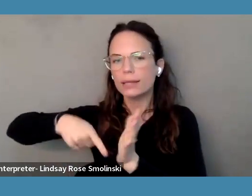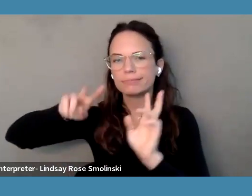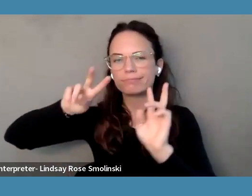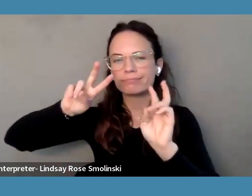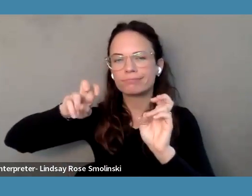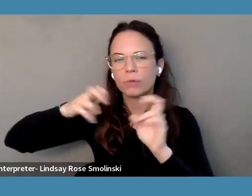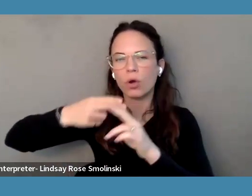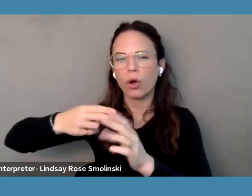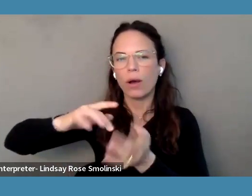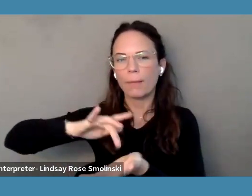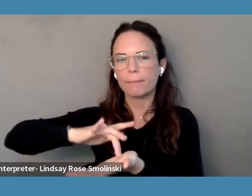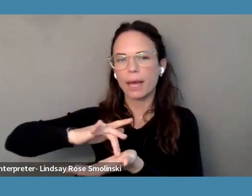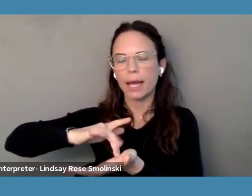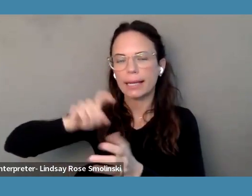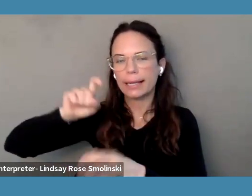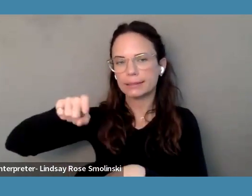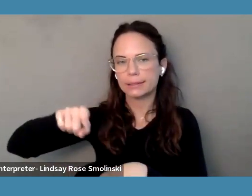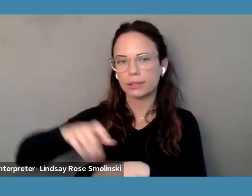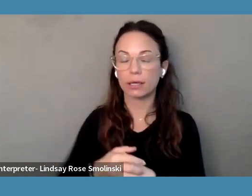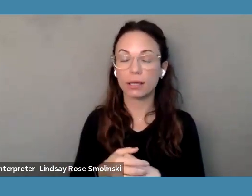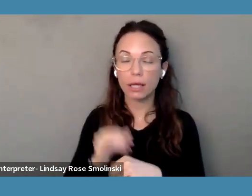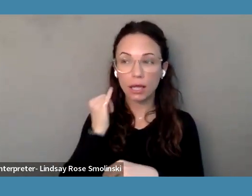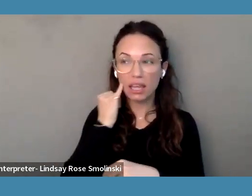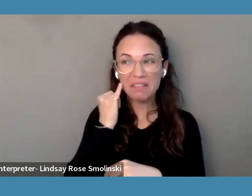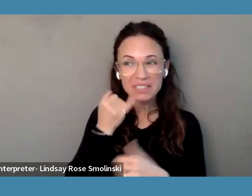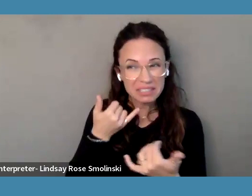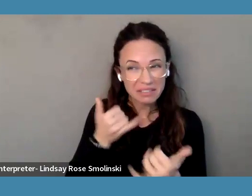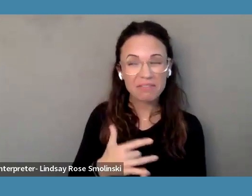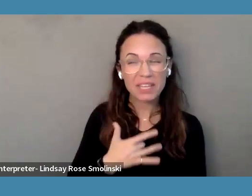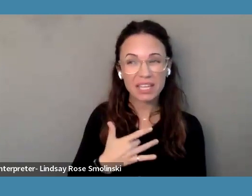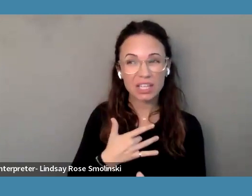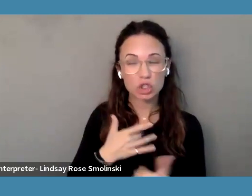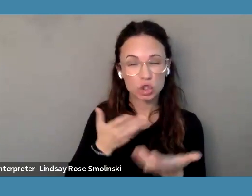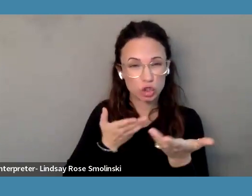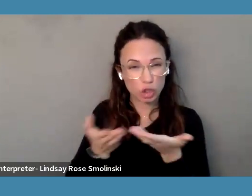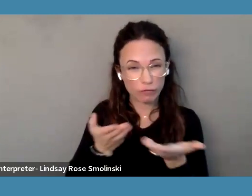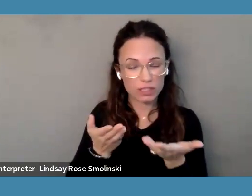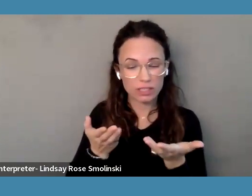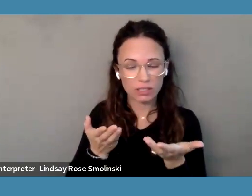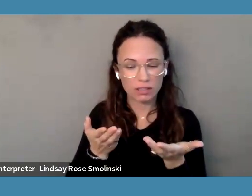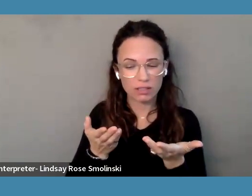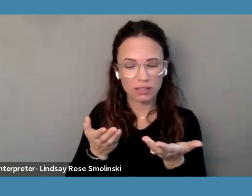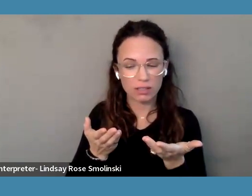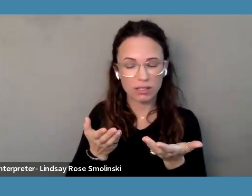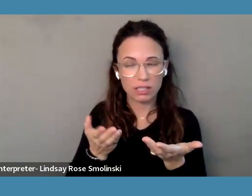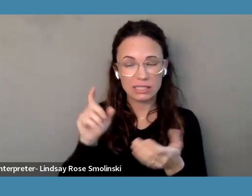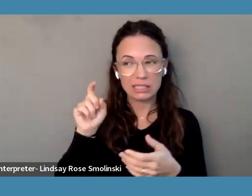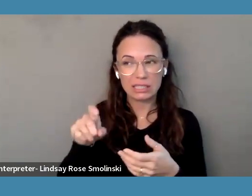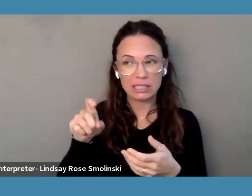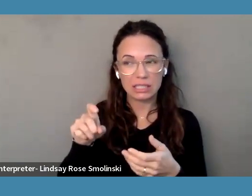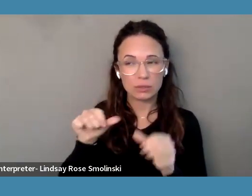And if you feel like the services are something that need to remain in place, then yes,